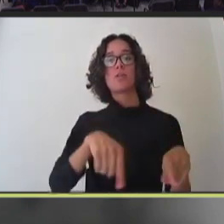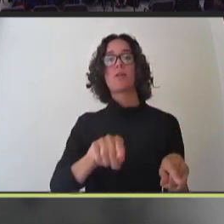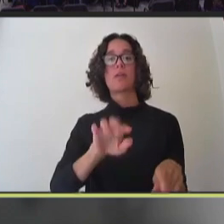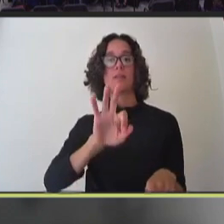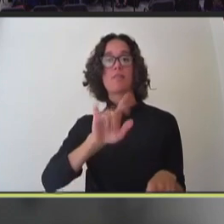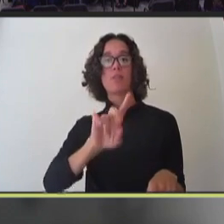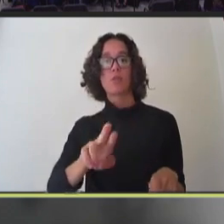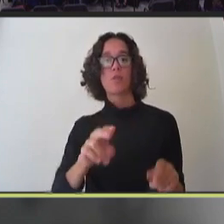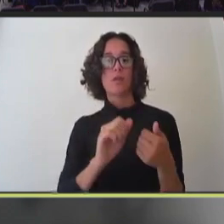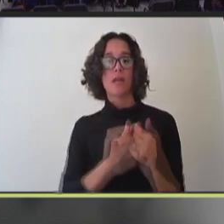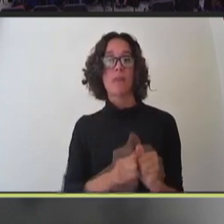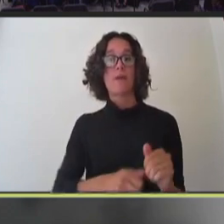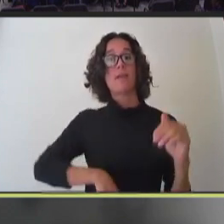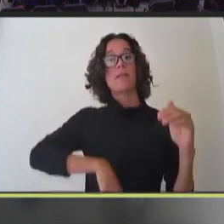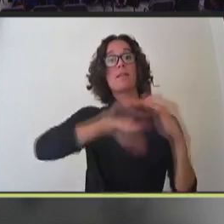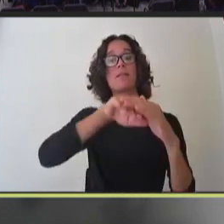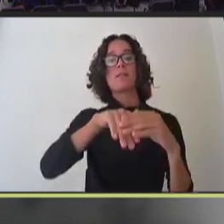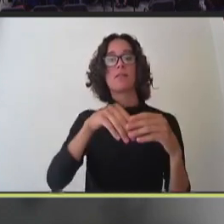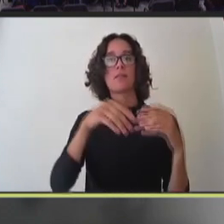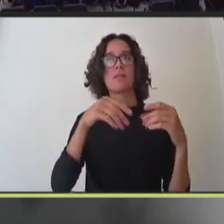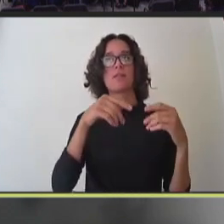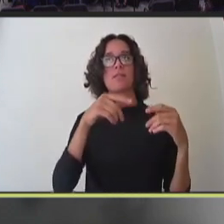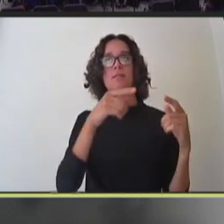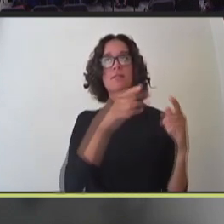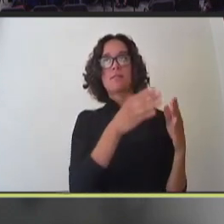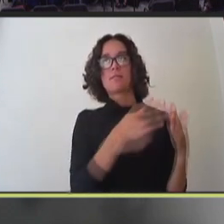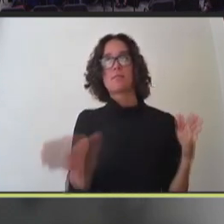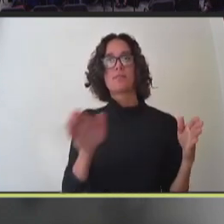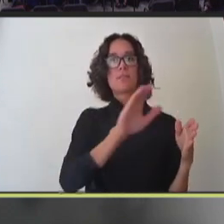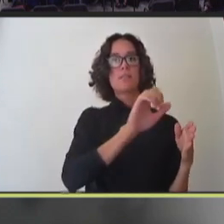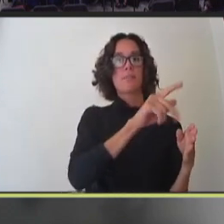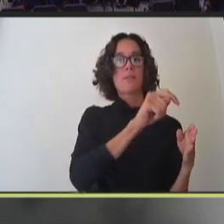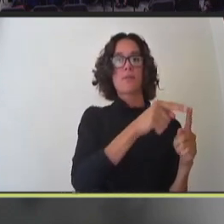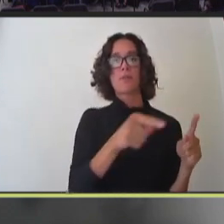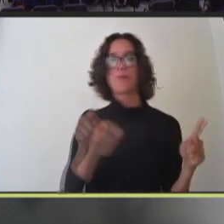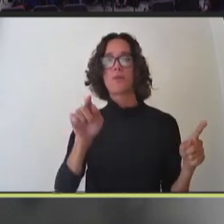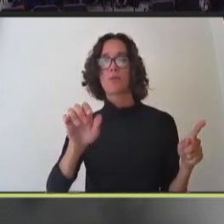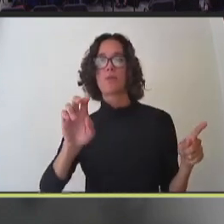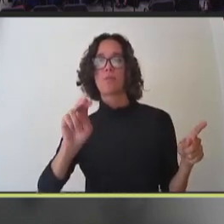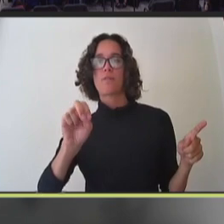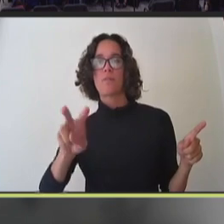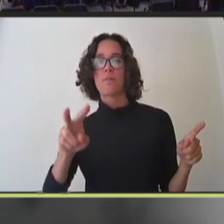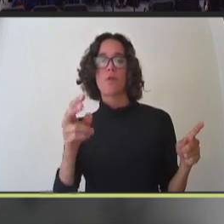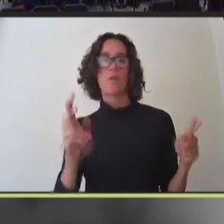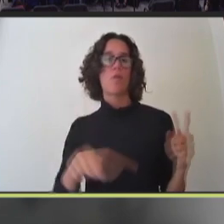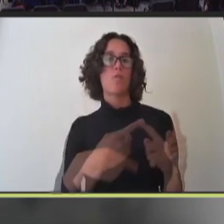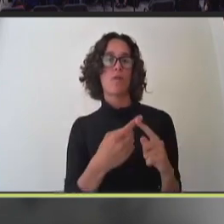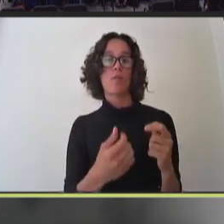September and -- September through November when the most immunizations are being administered